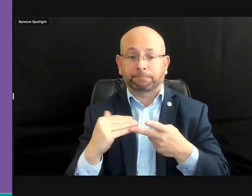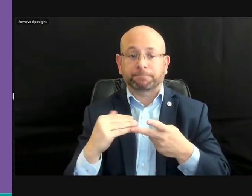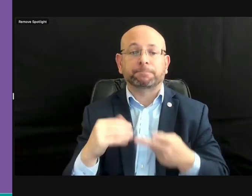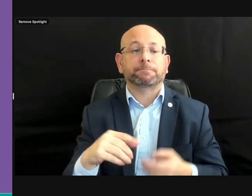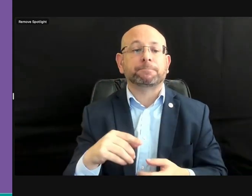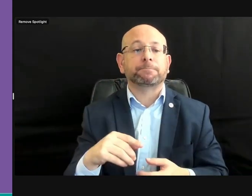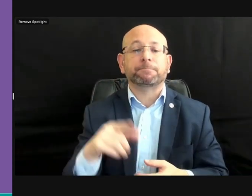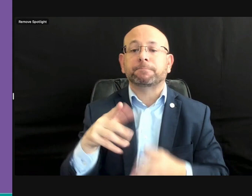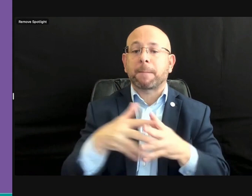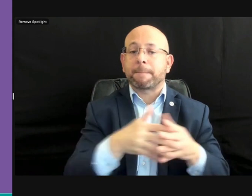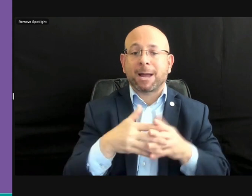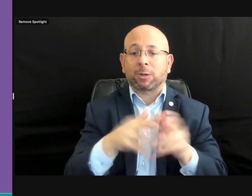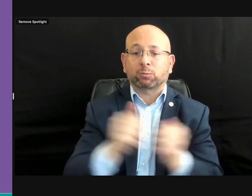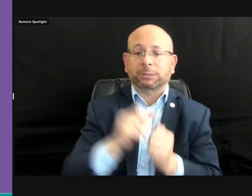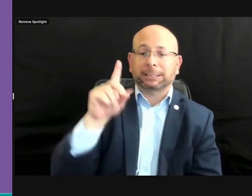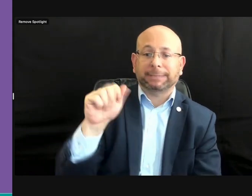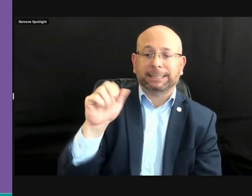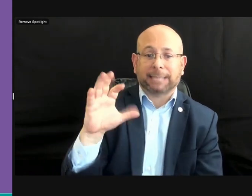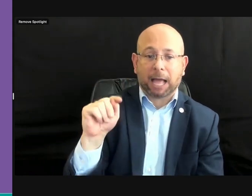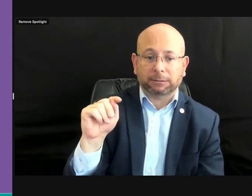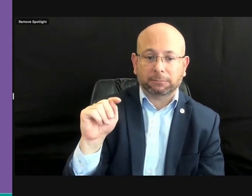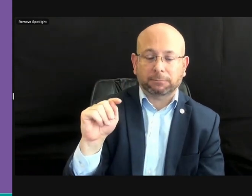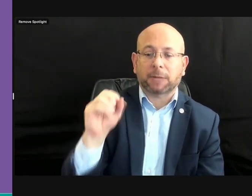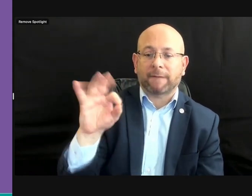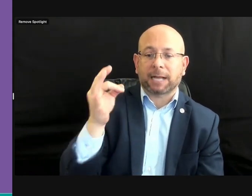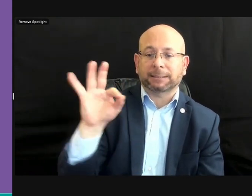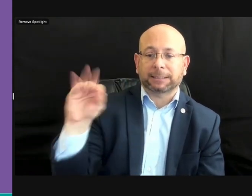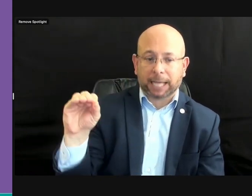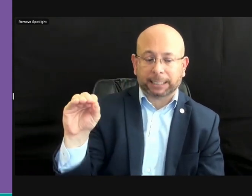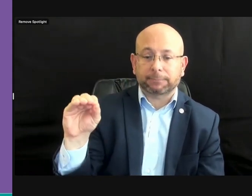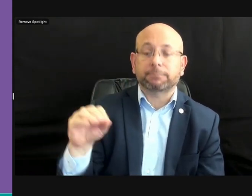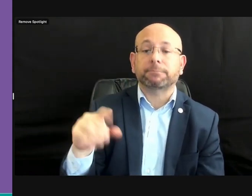Next is the Americans with Disabilities Act of 1990.